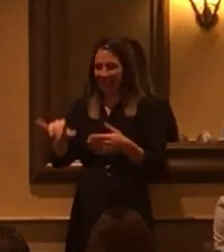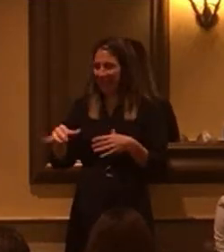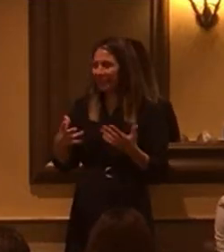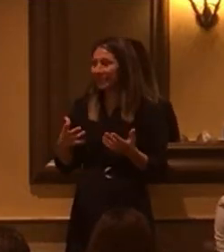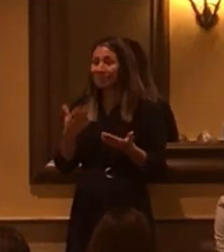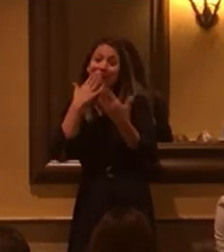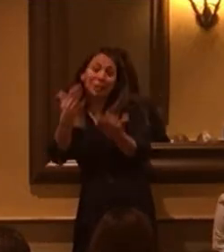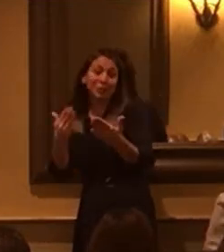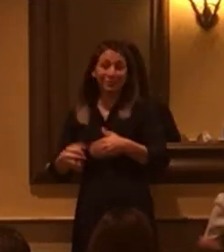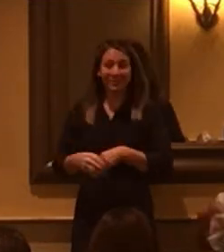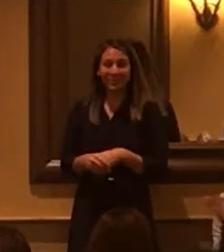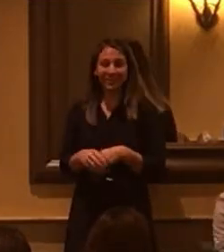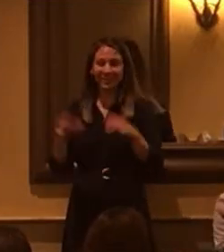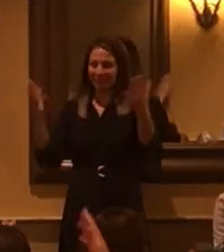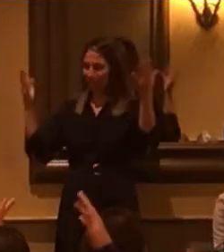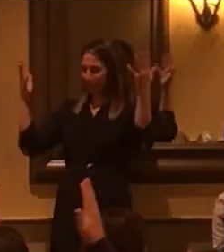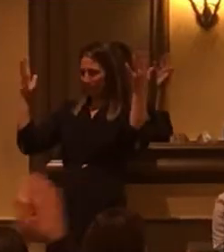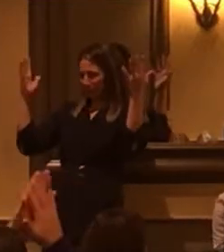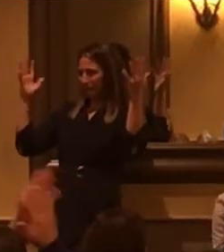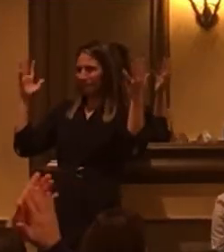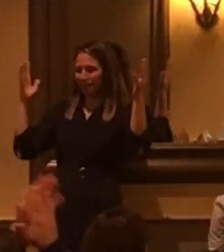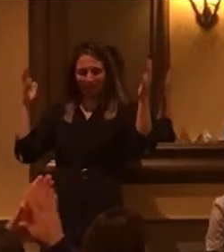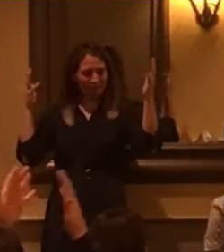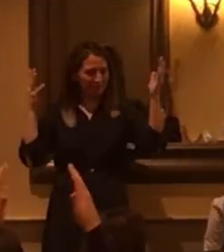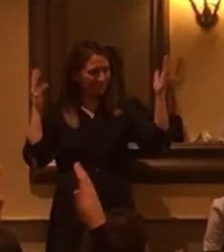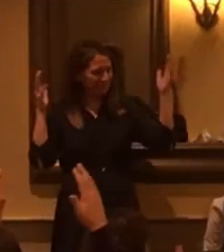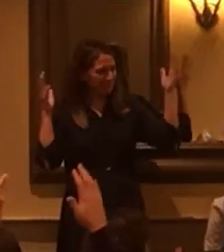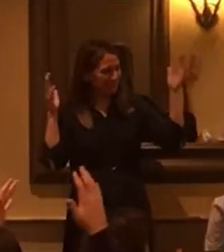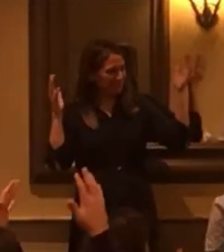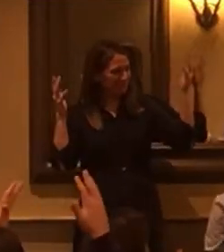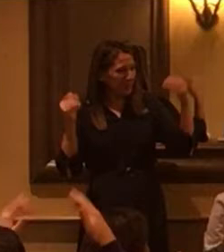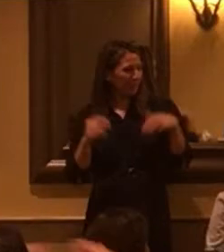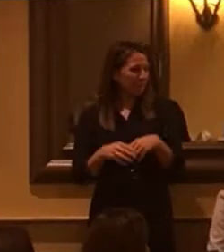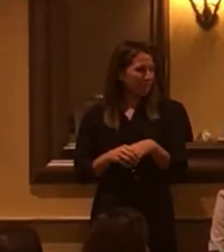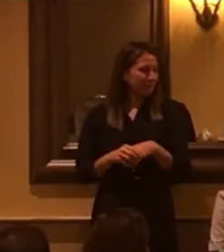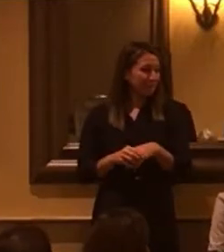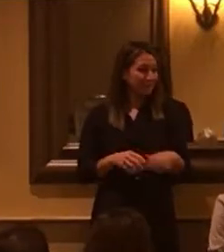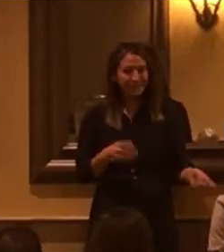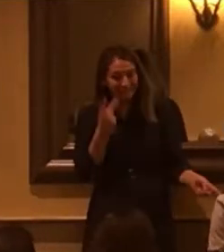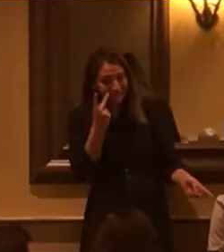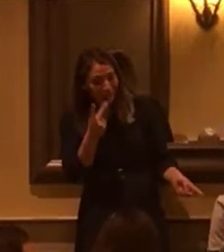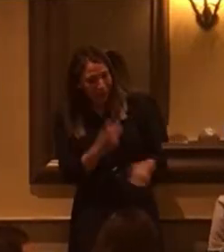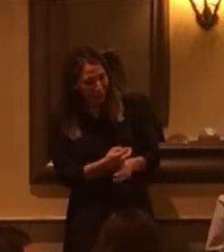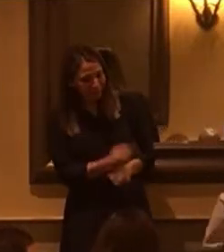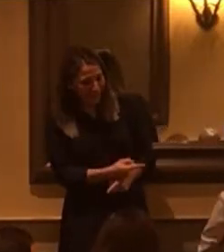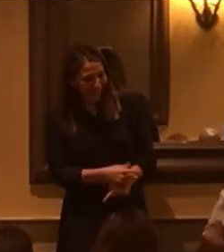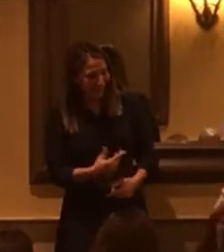Thank you.